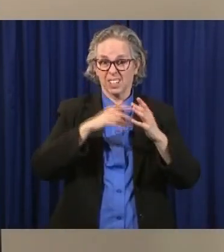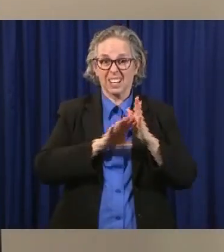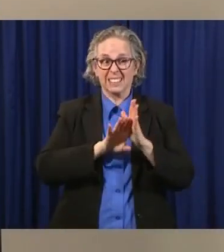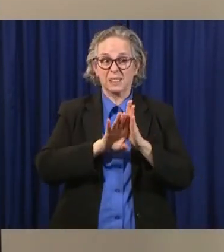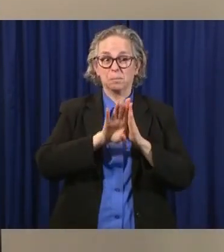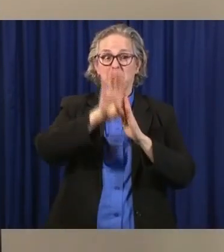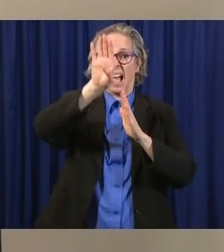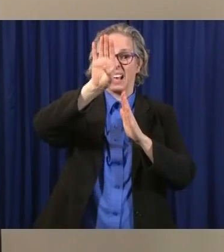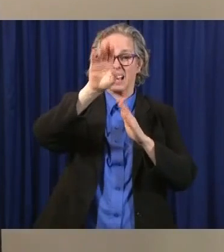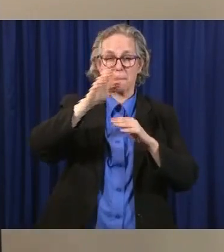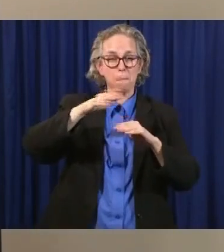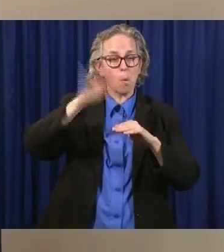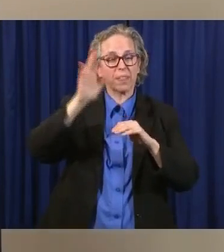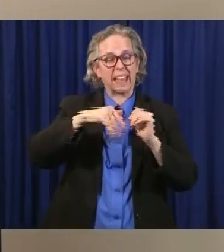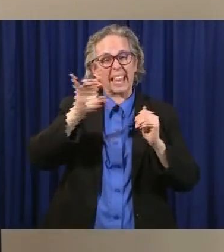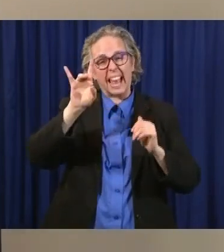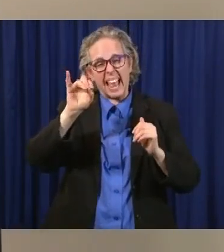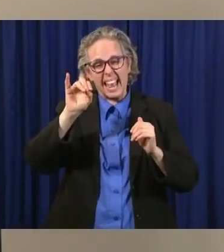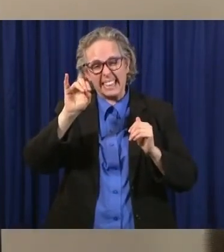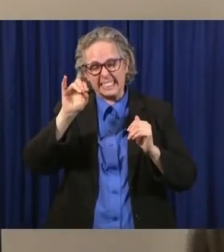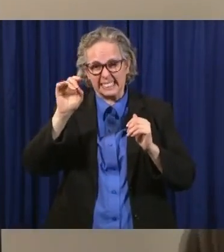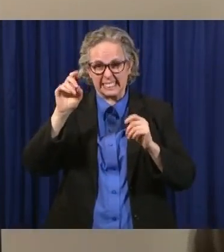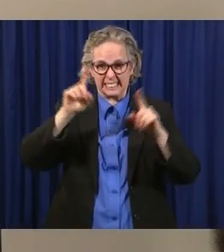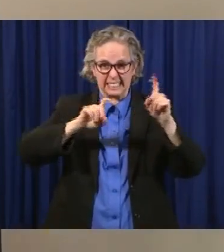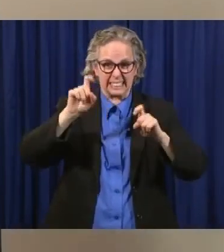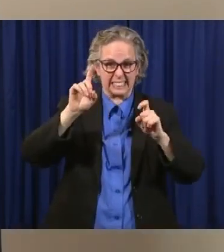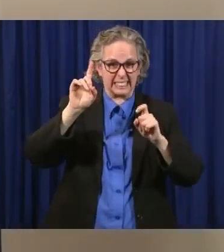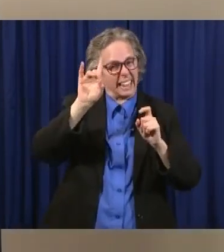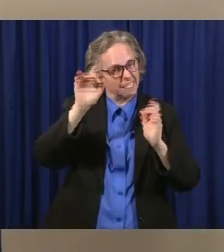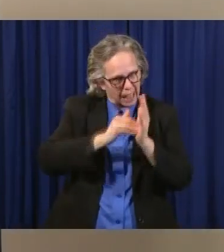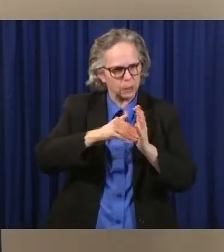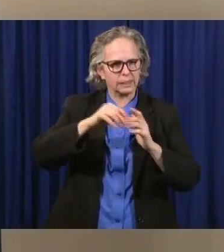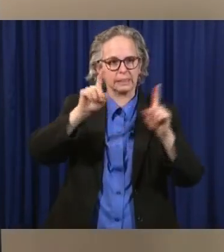EXPANDING TESTING. WE DID HIT -- WE HAVE A GOOD SPIKE HERE OVER 8,000 TESTS